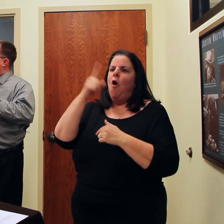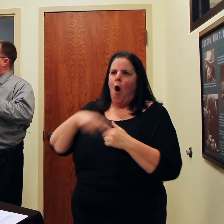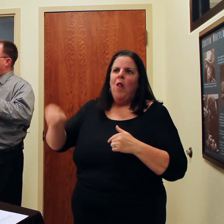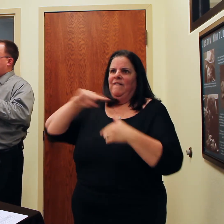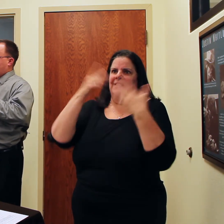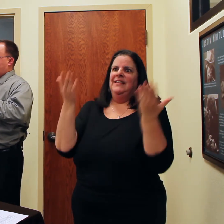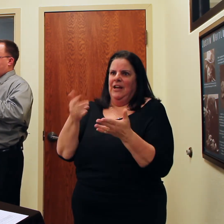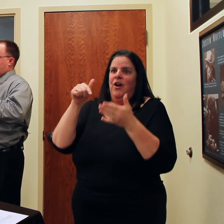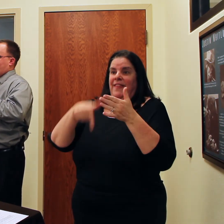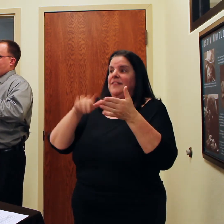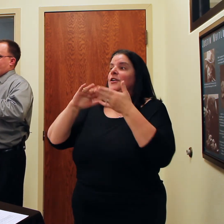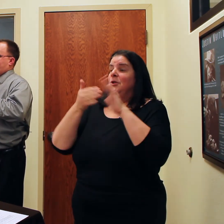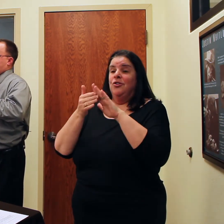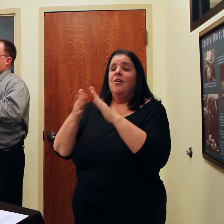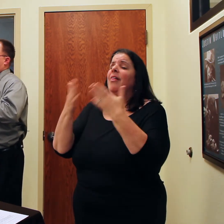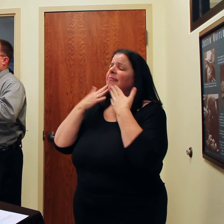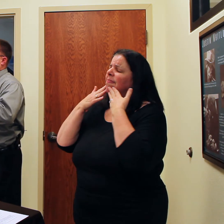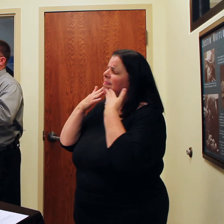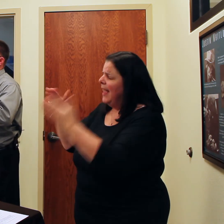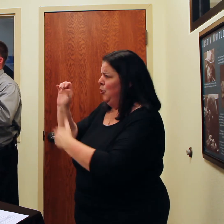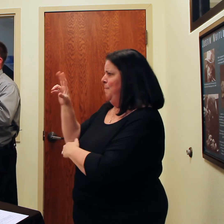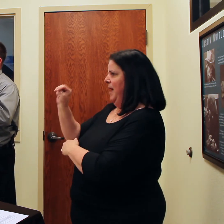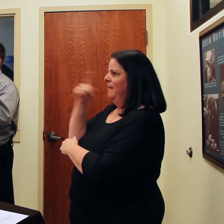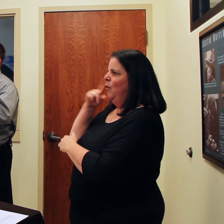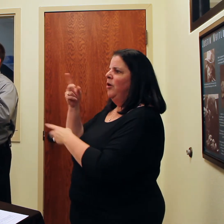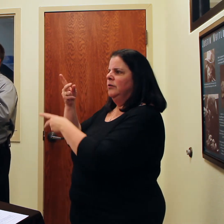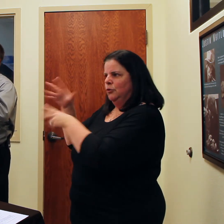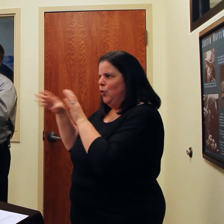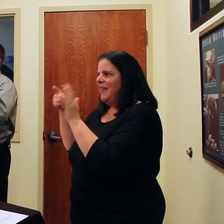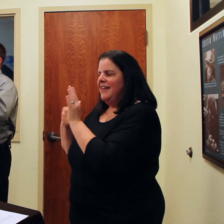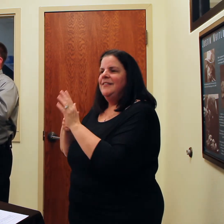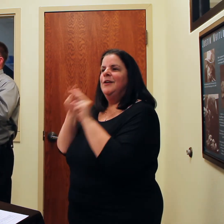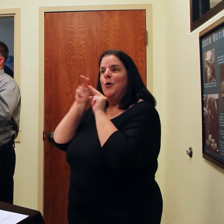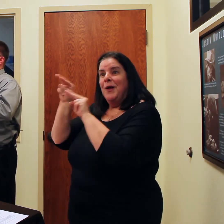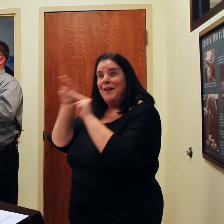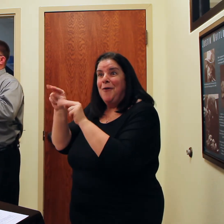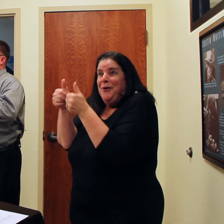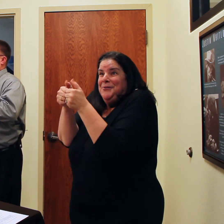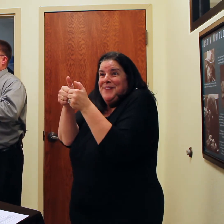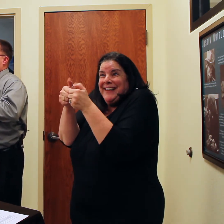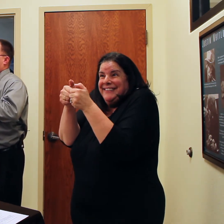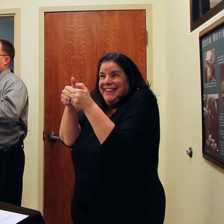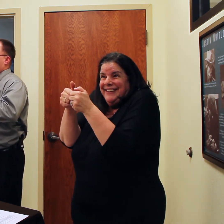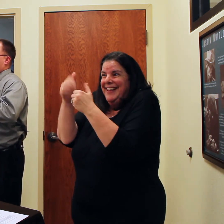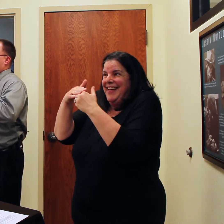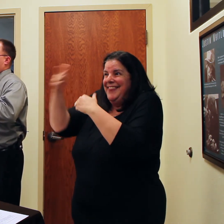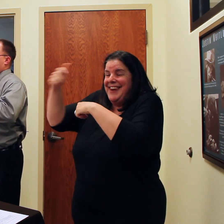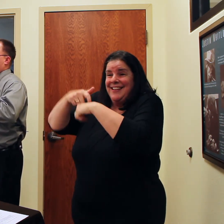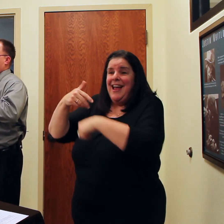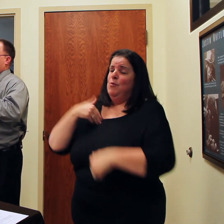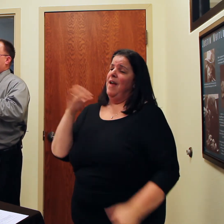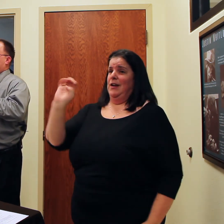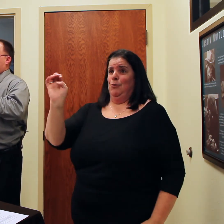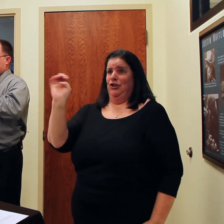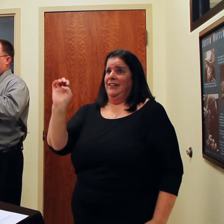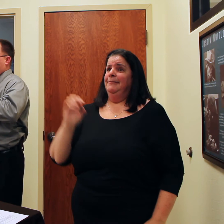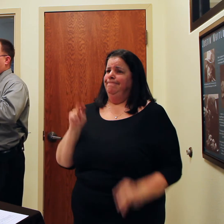We say thank you, Ben, for doing this, and we look forward to texting the next time we have an emergency.